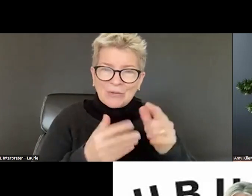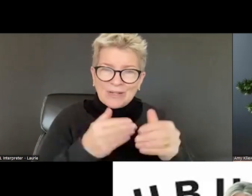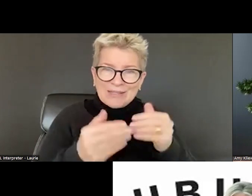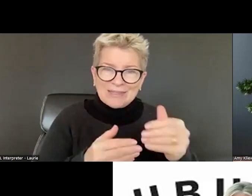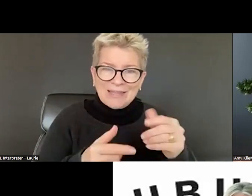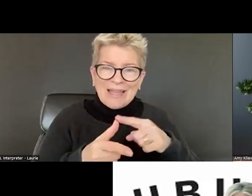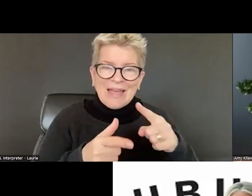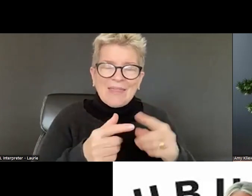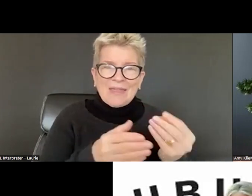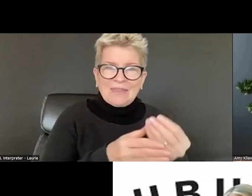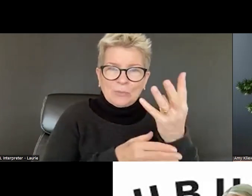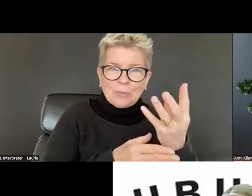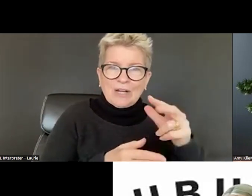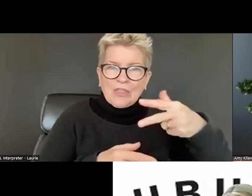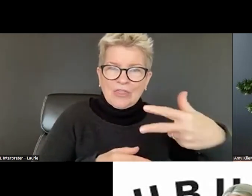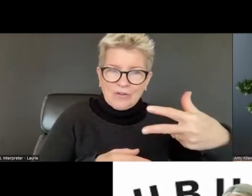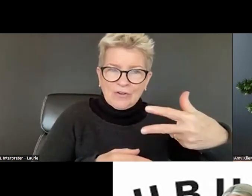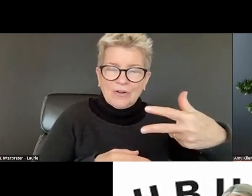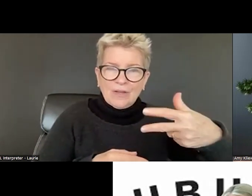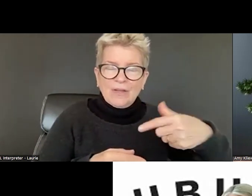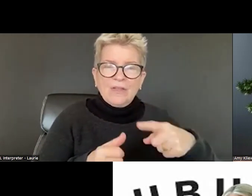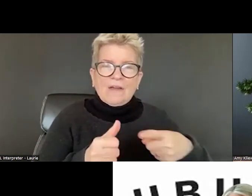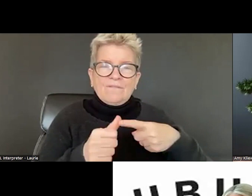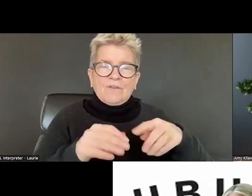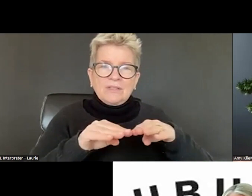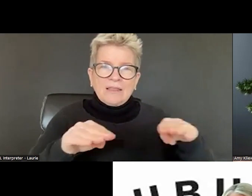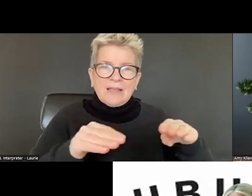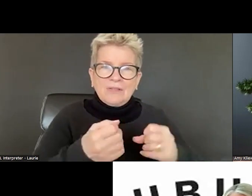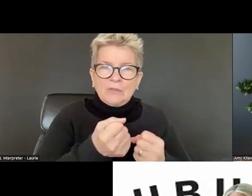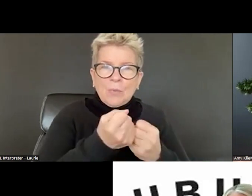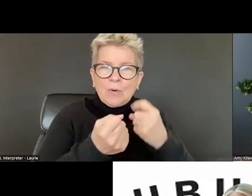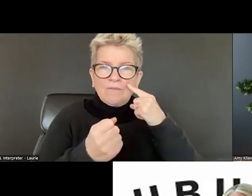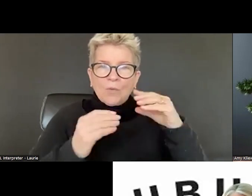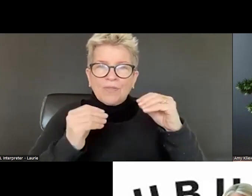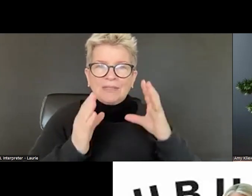spring so providing that first level support for our teachers um and then providing them